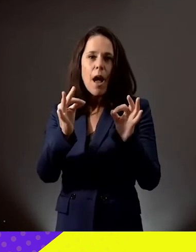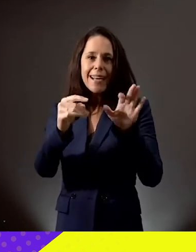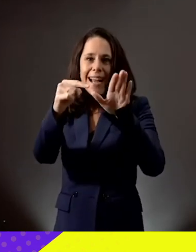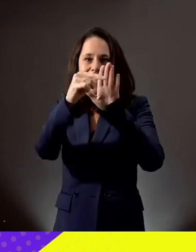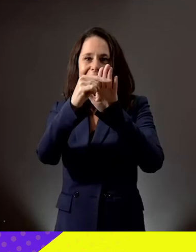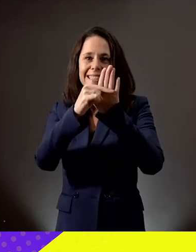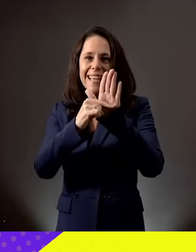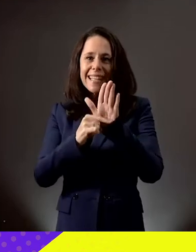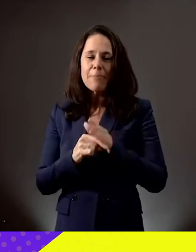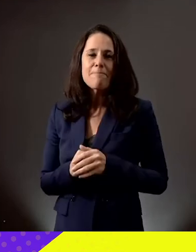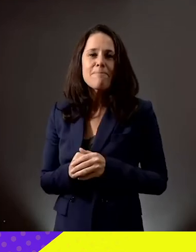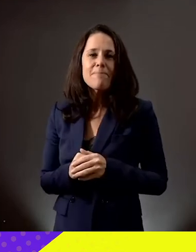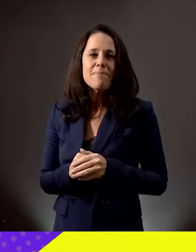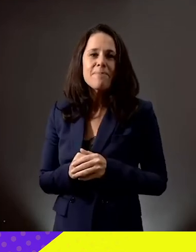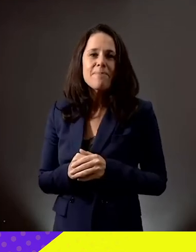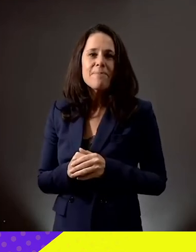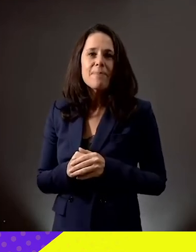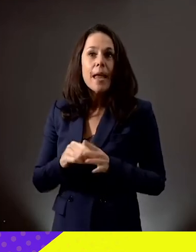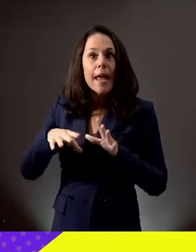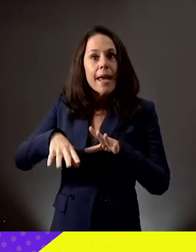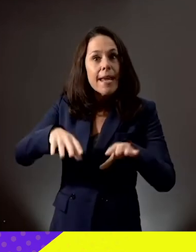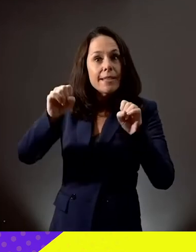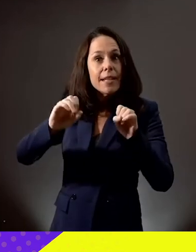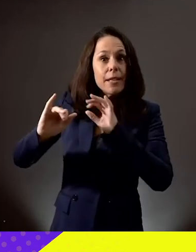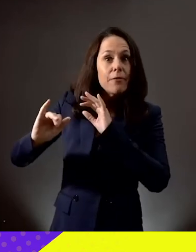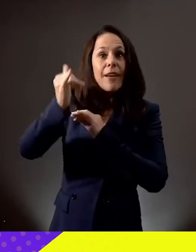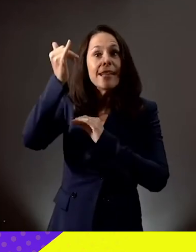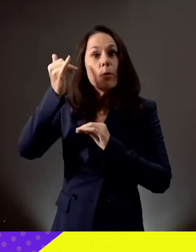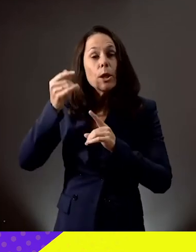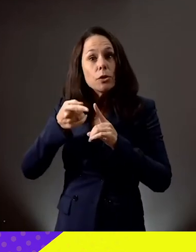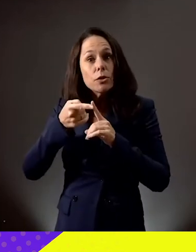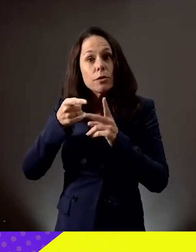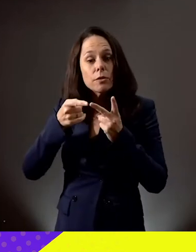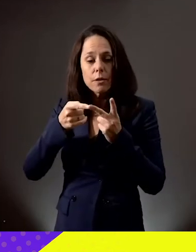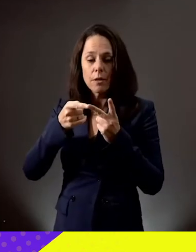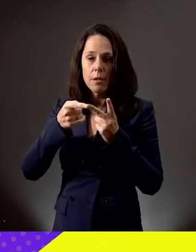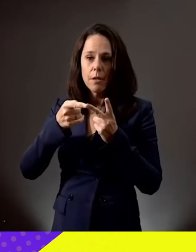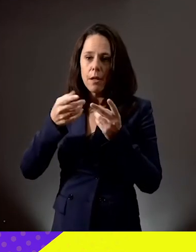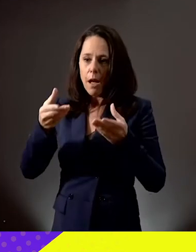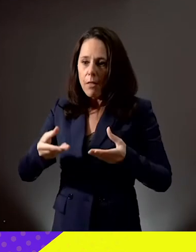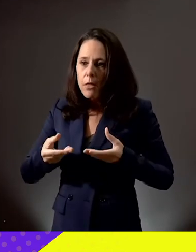Is the initiative innovative? Can it be transferred to others in the county?